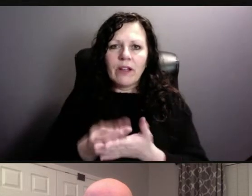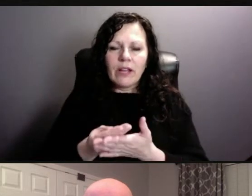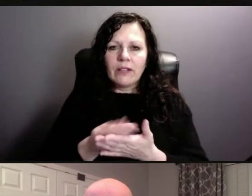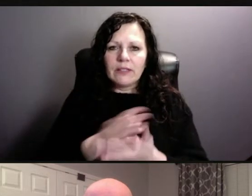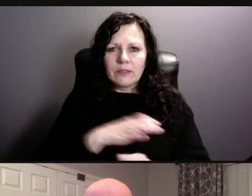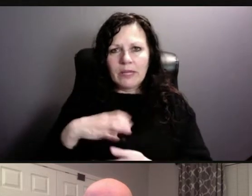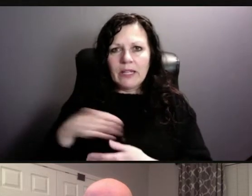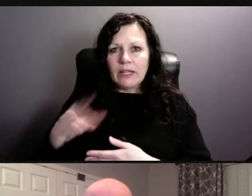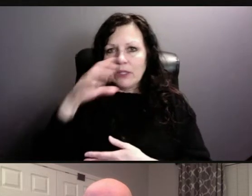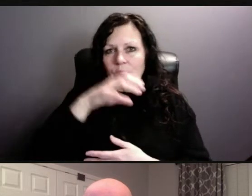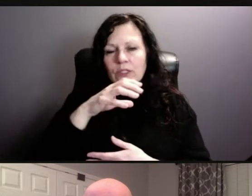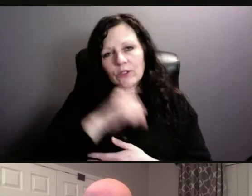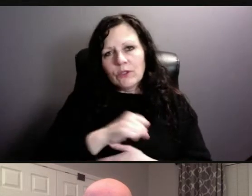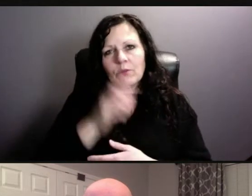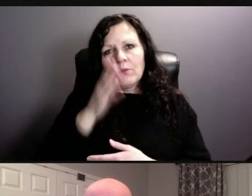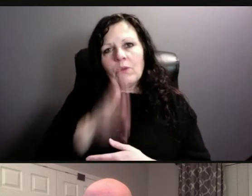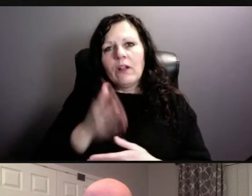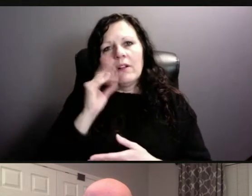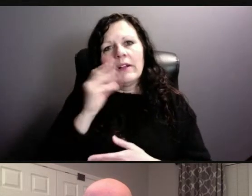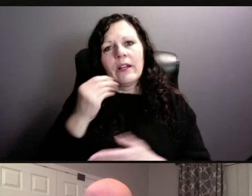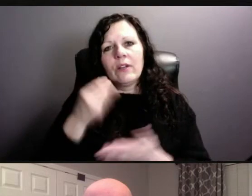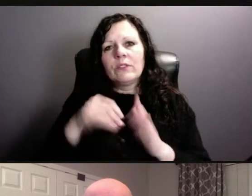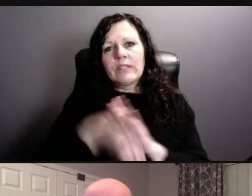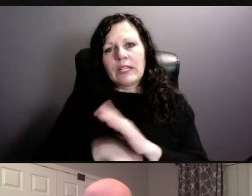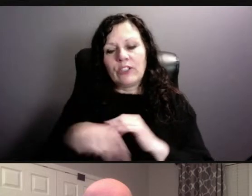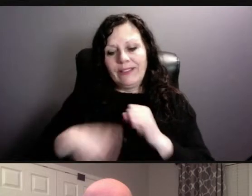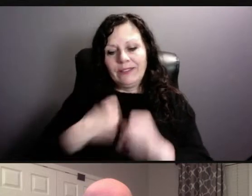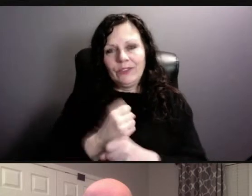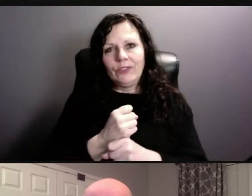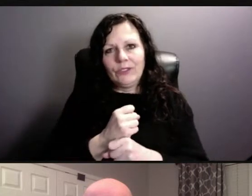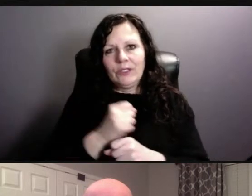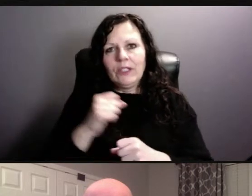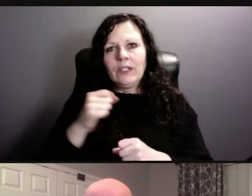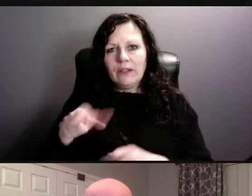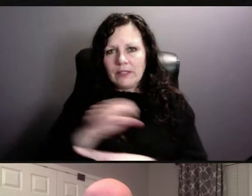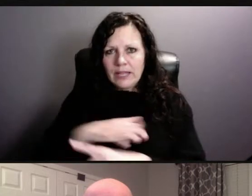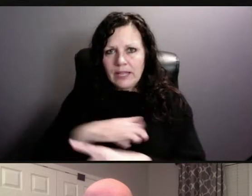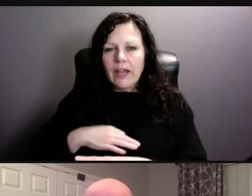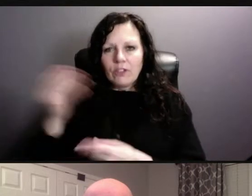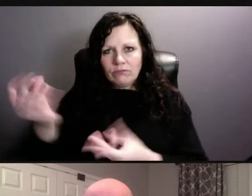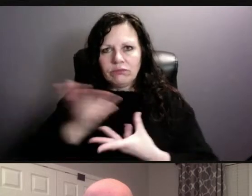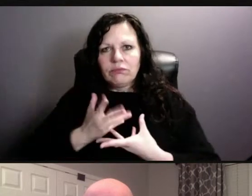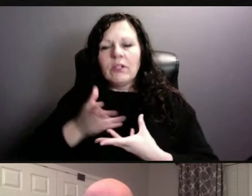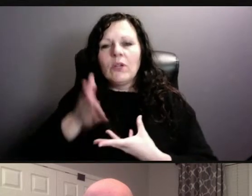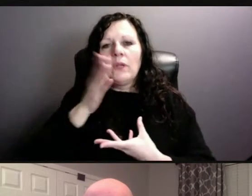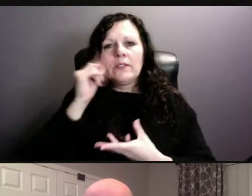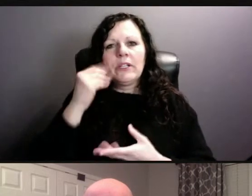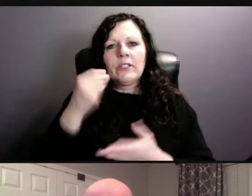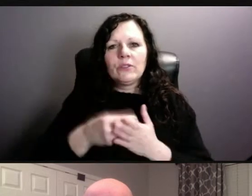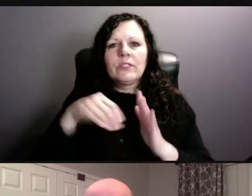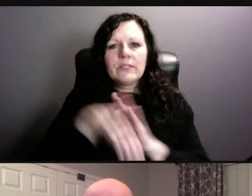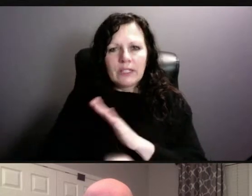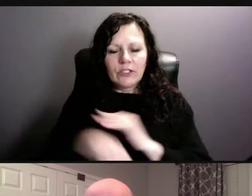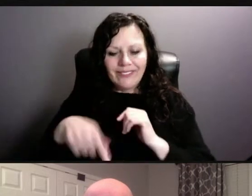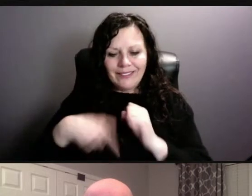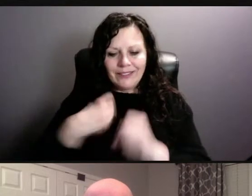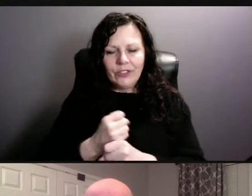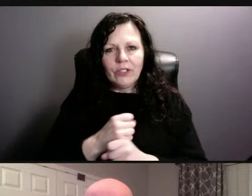YOU START REPORT TO THIS FINANCE COMMITTEE ASSUMED